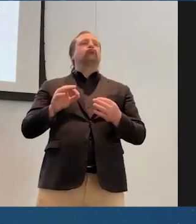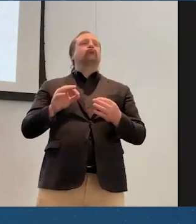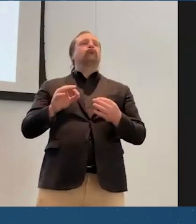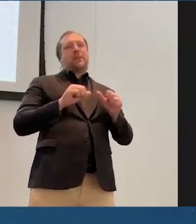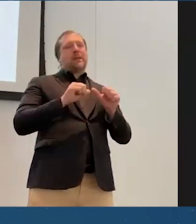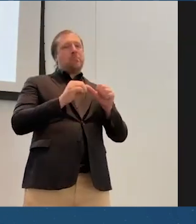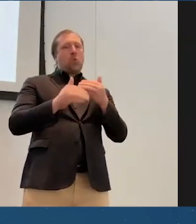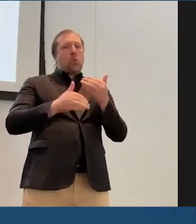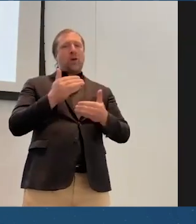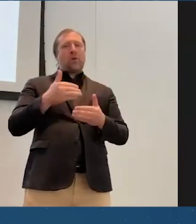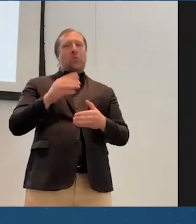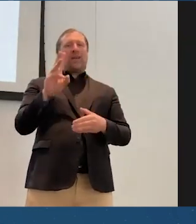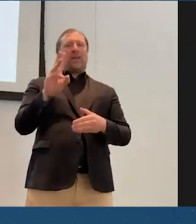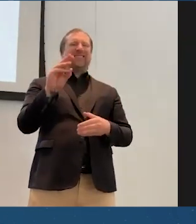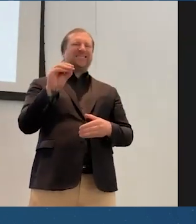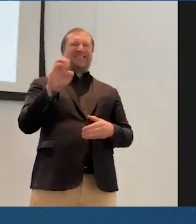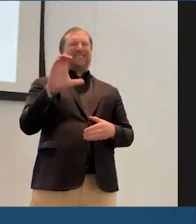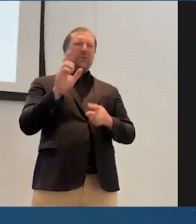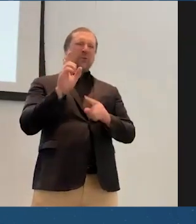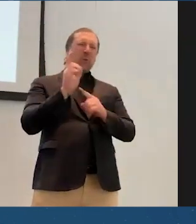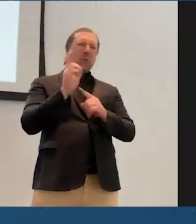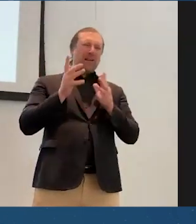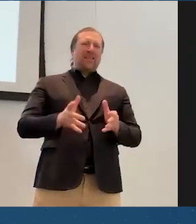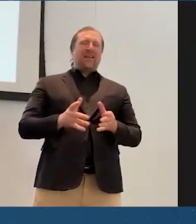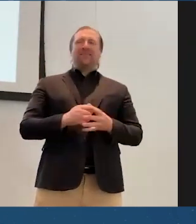have 60 seconds left.